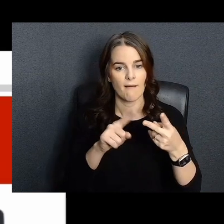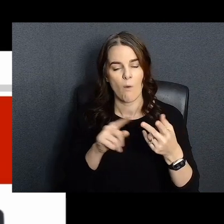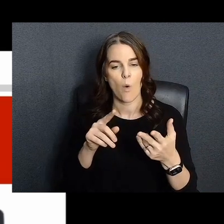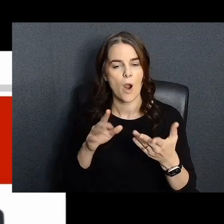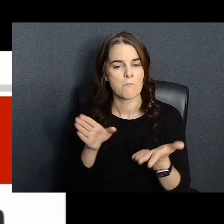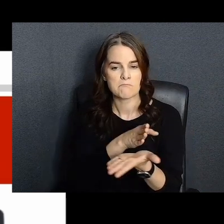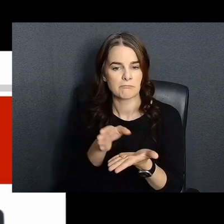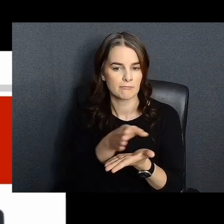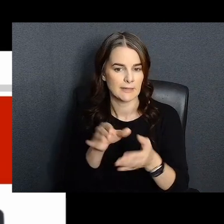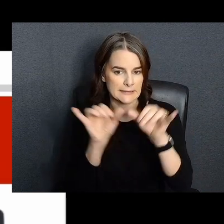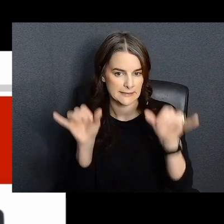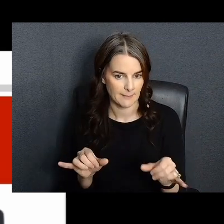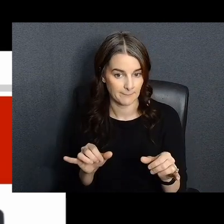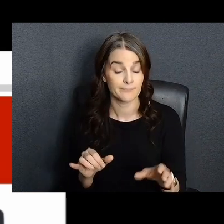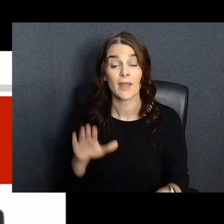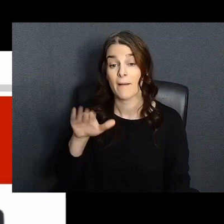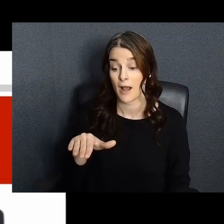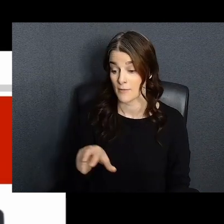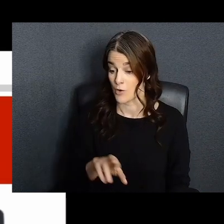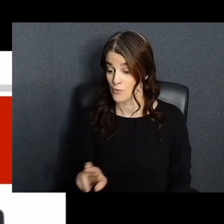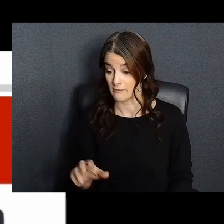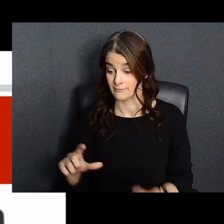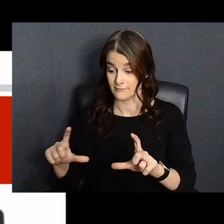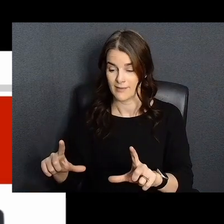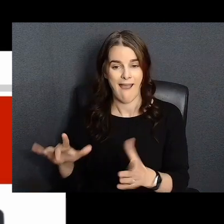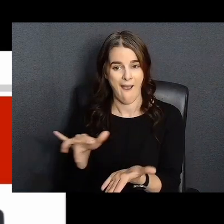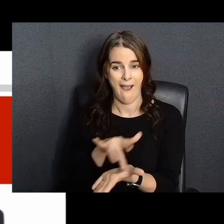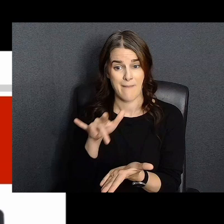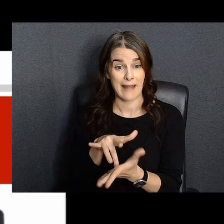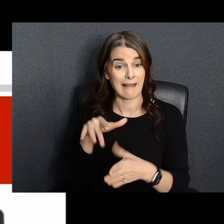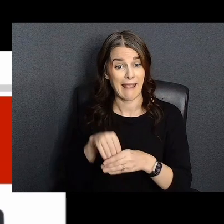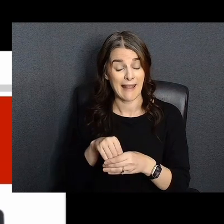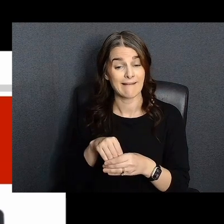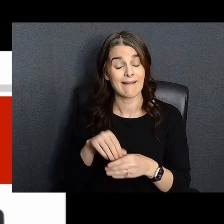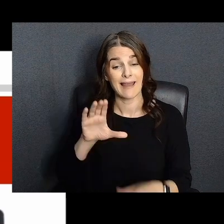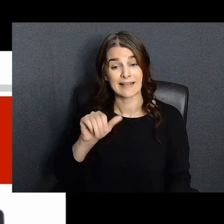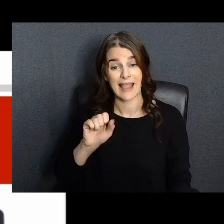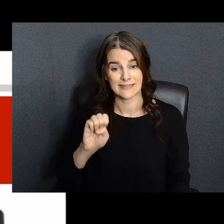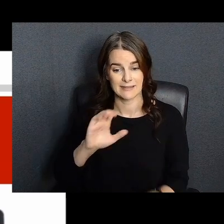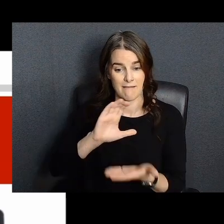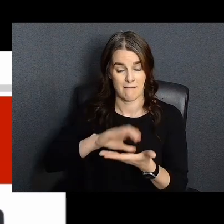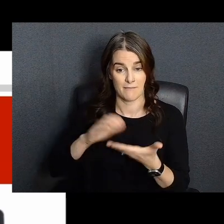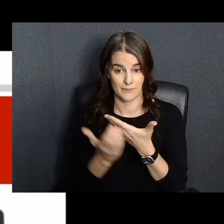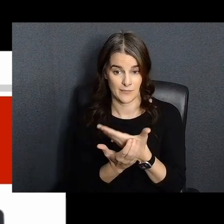The one on the bottom right is an iPad in a case with an AAC app on it.